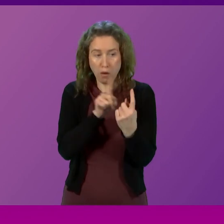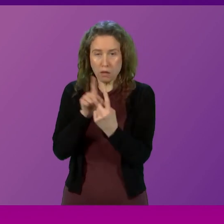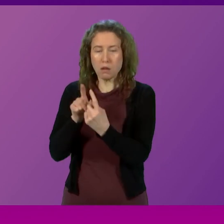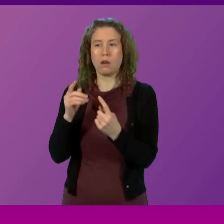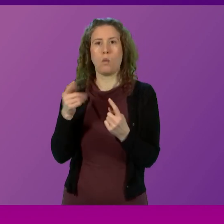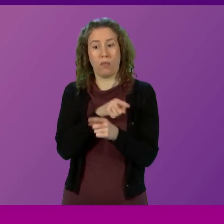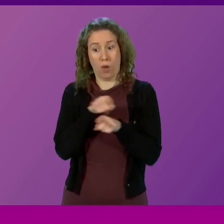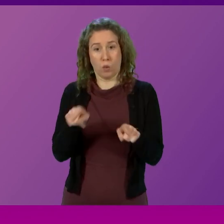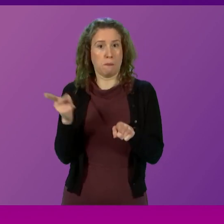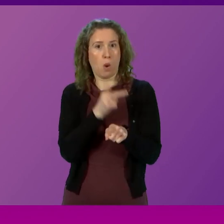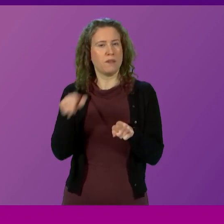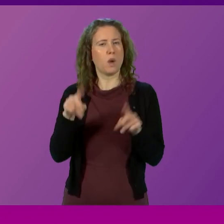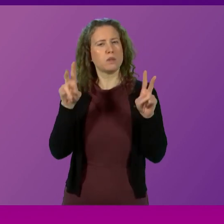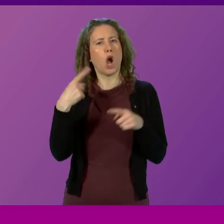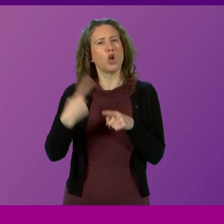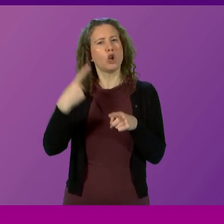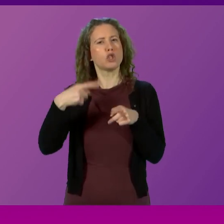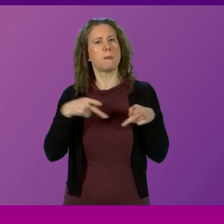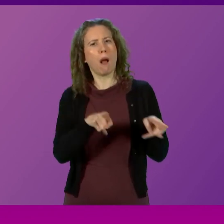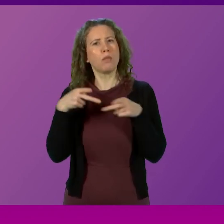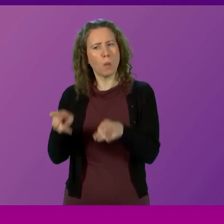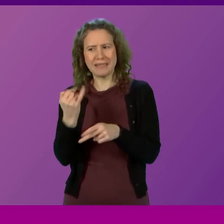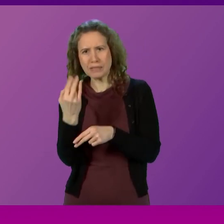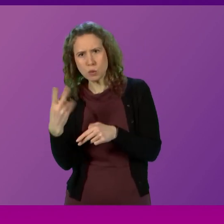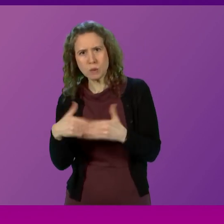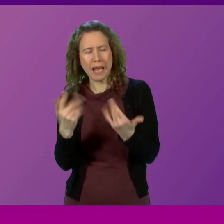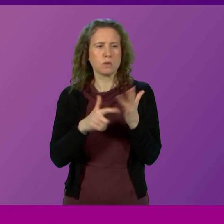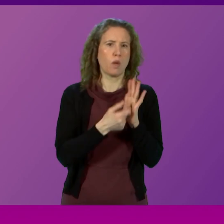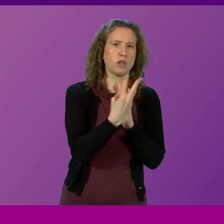urgent pathways. That is important, and it is important for individuals.